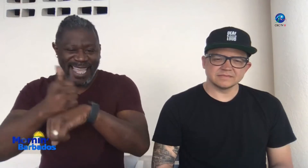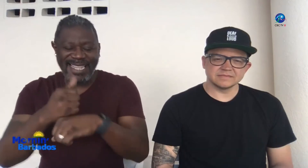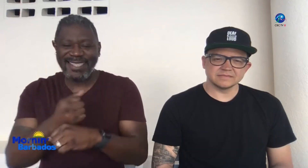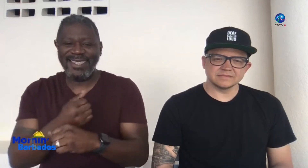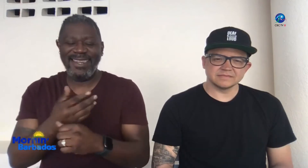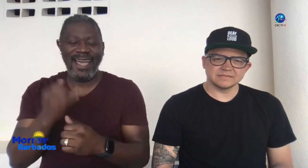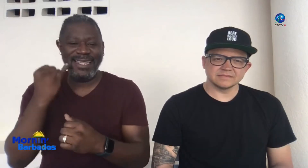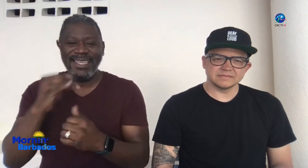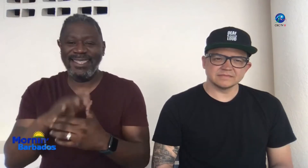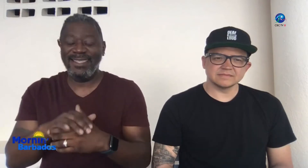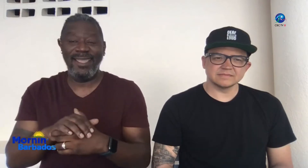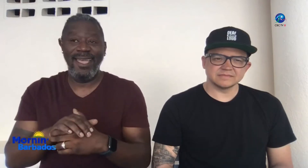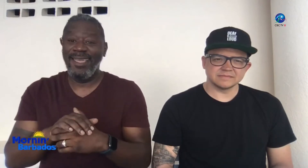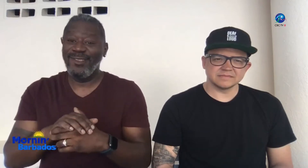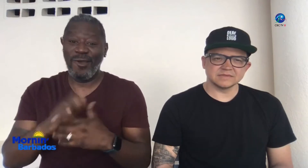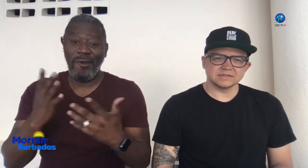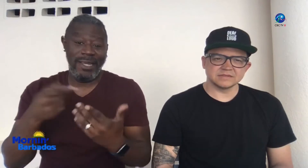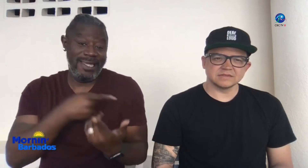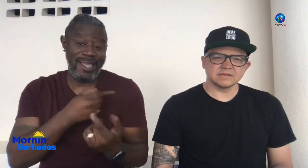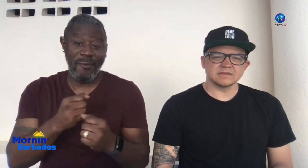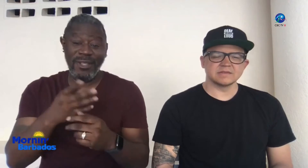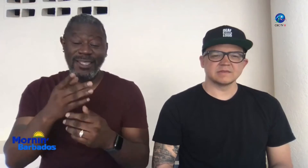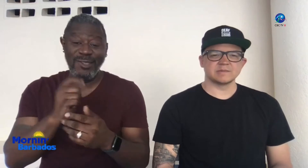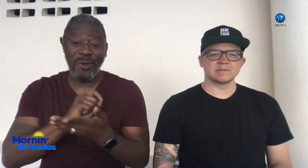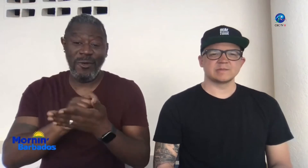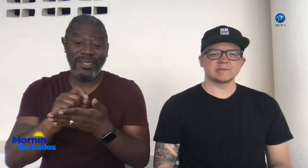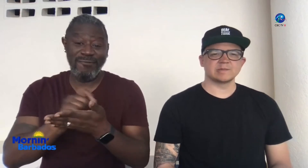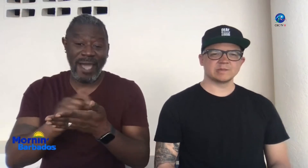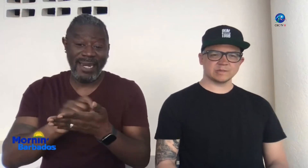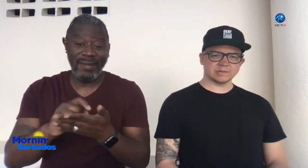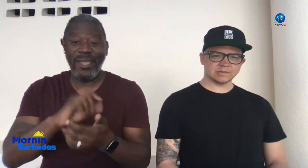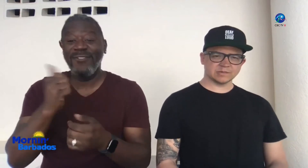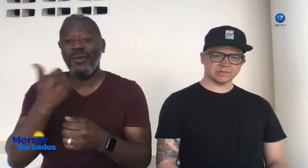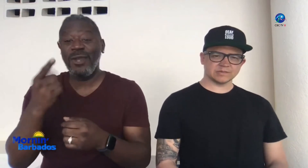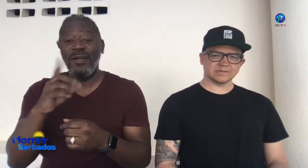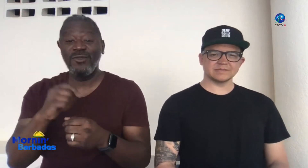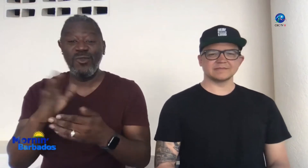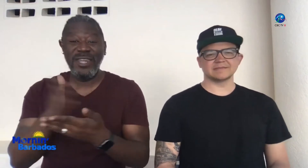settings and ideas and so on he's done when he's doing the writing we have someone else enjoying